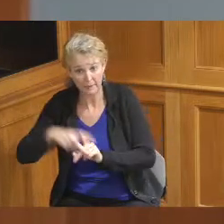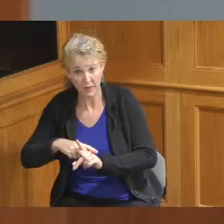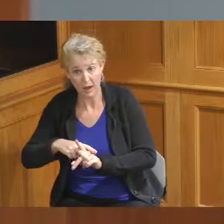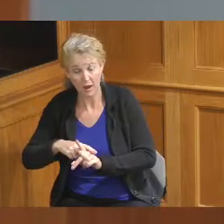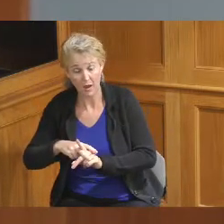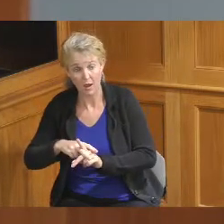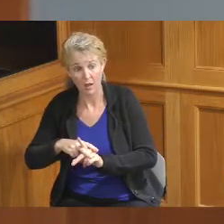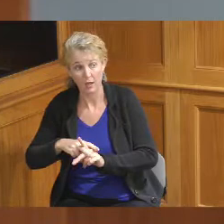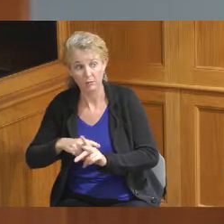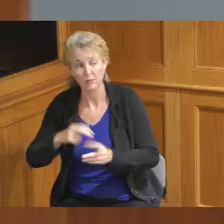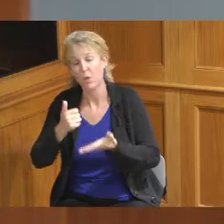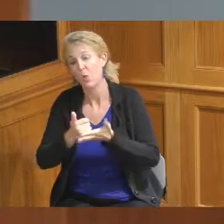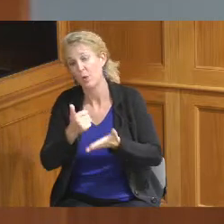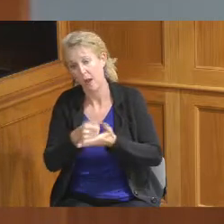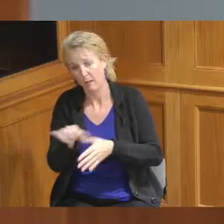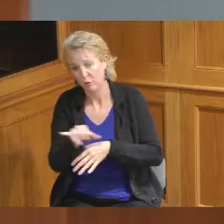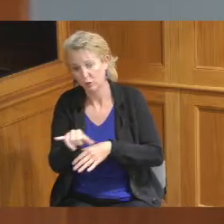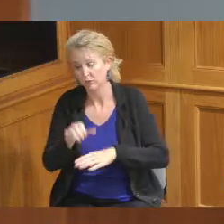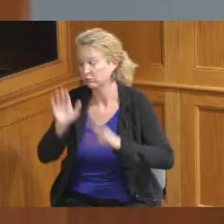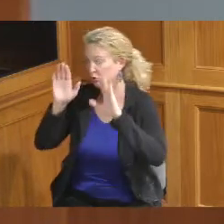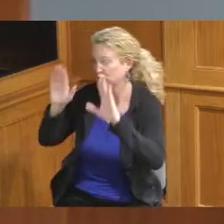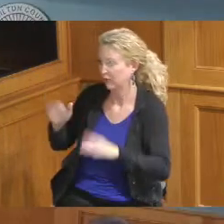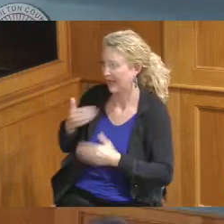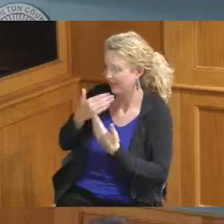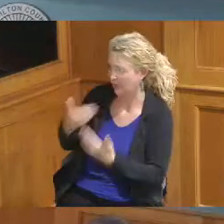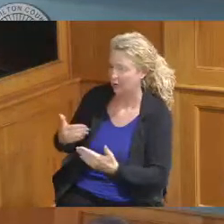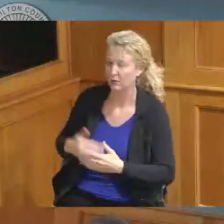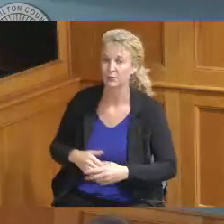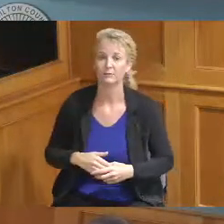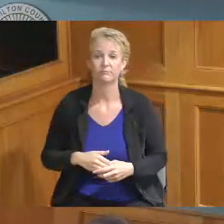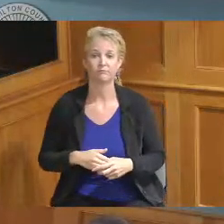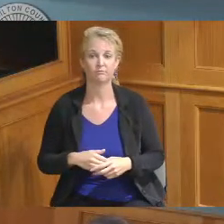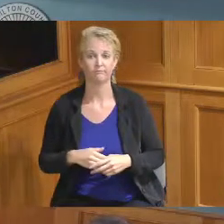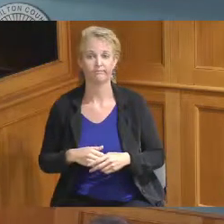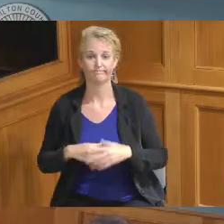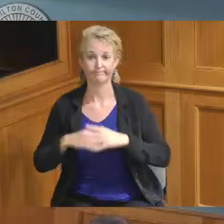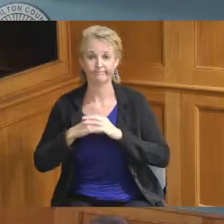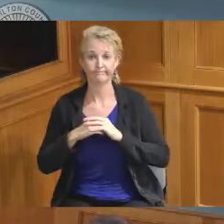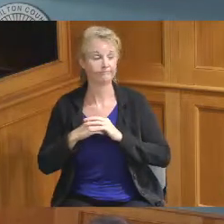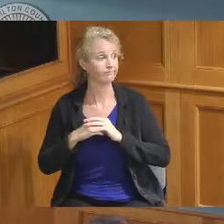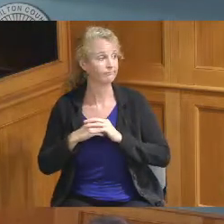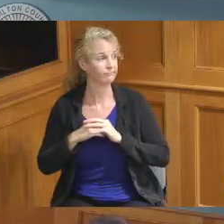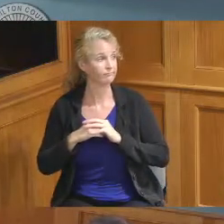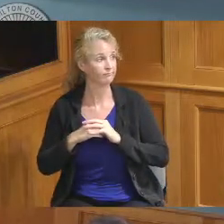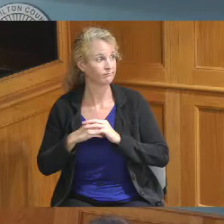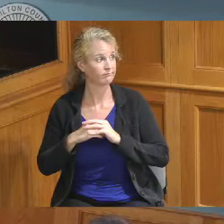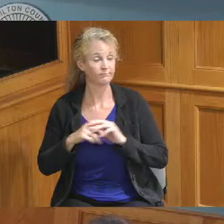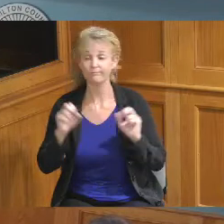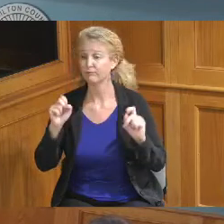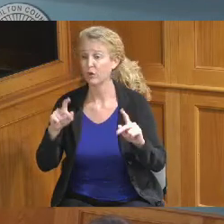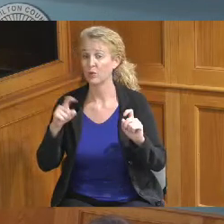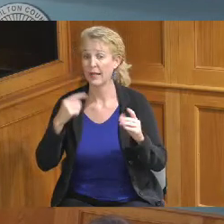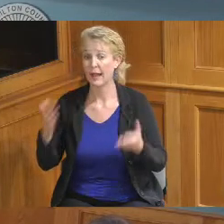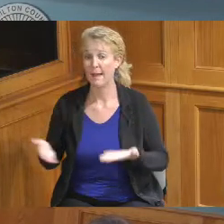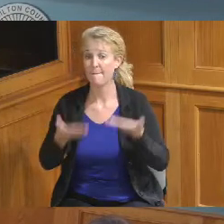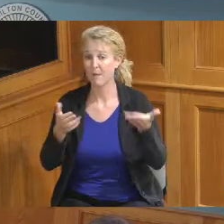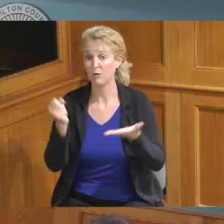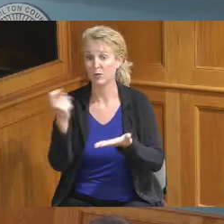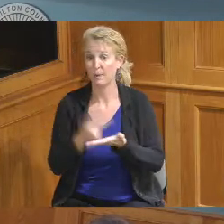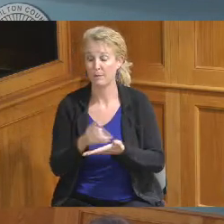again we want to help them as well thank you okay Vice okay I make a motion to approve by leave one